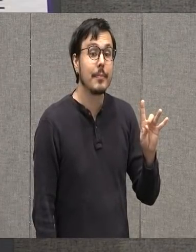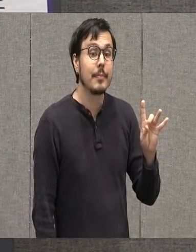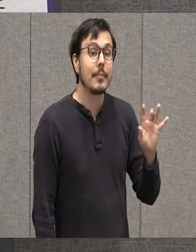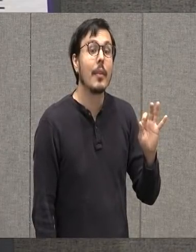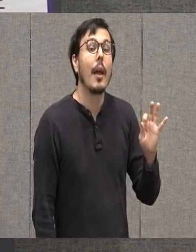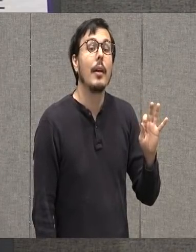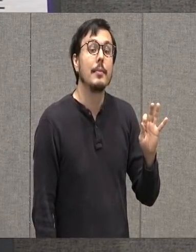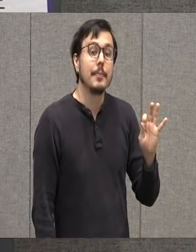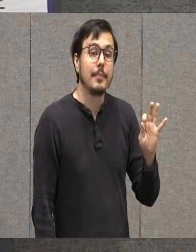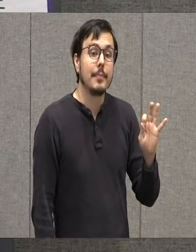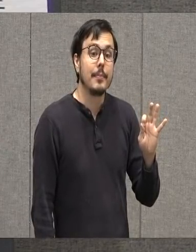nine,